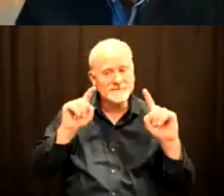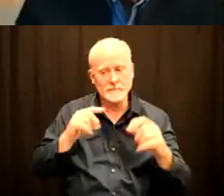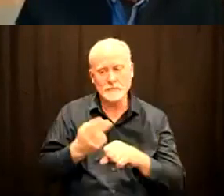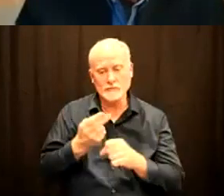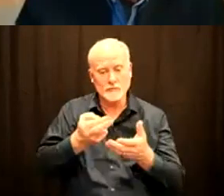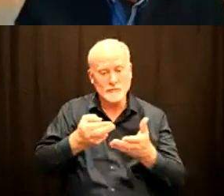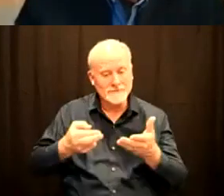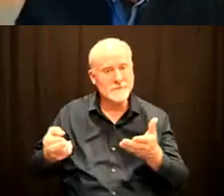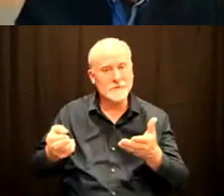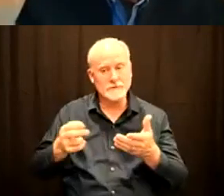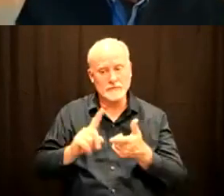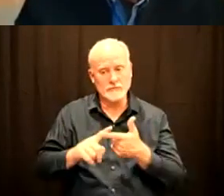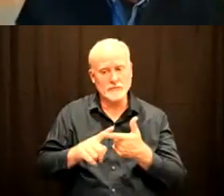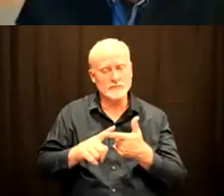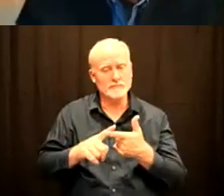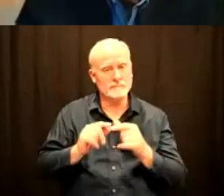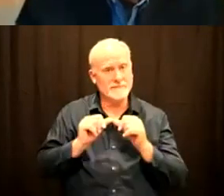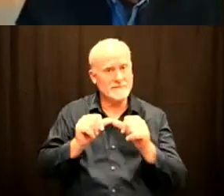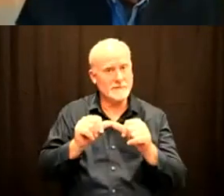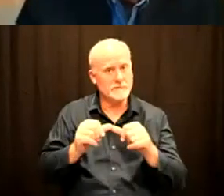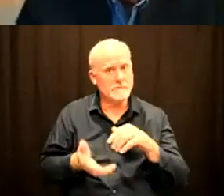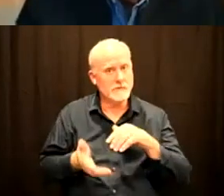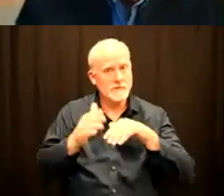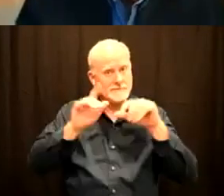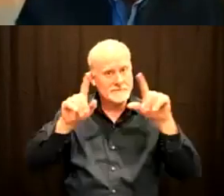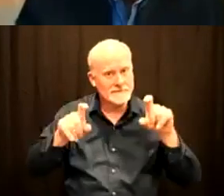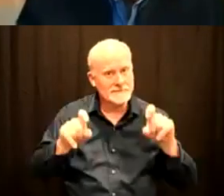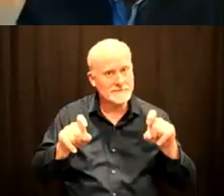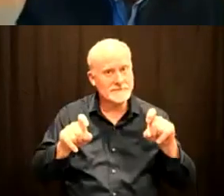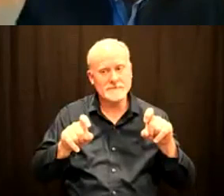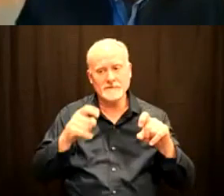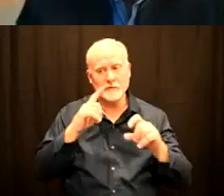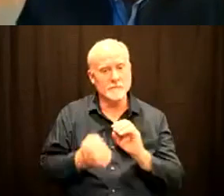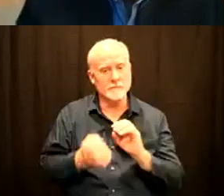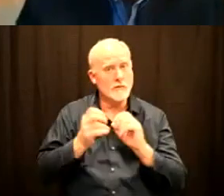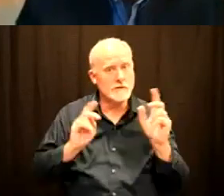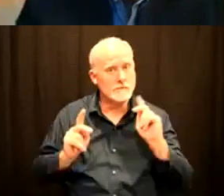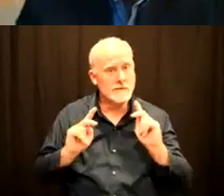to increase regular testing throughout the semester for more people rather than even getting